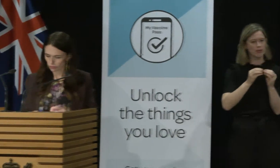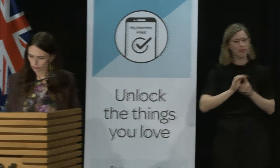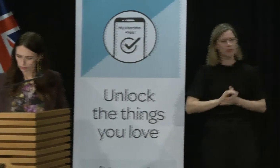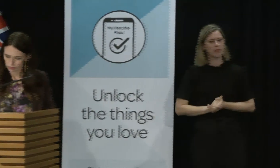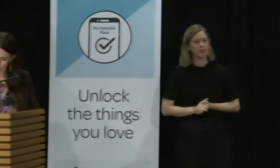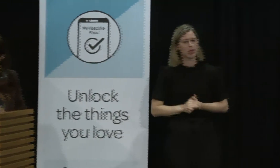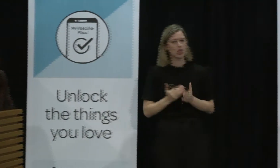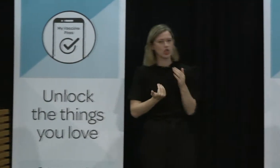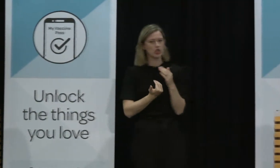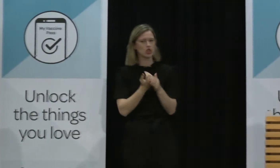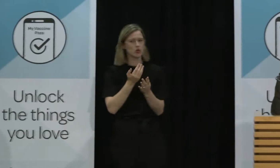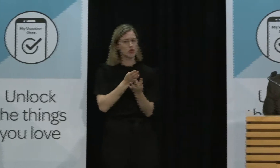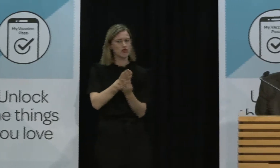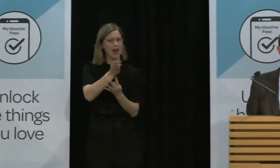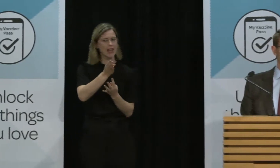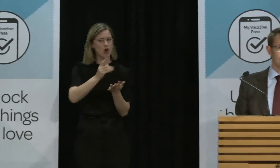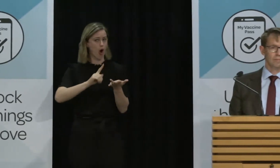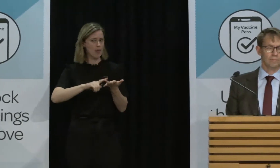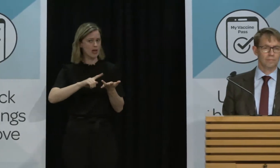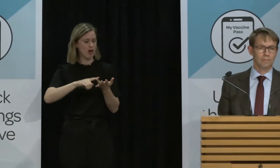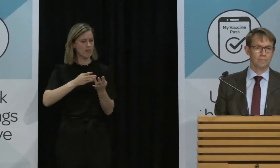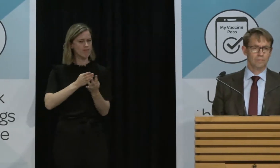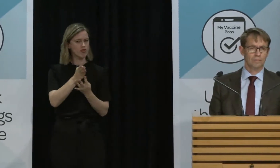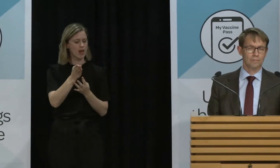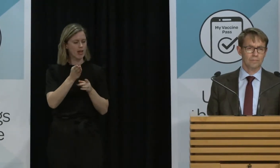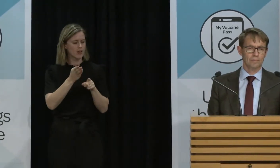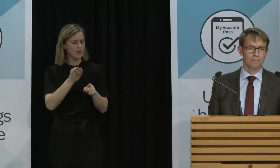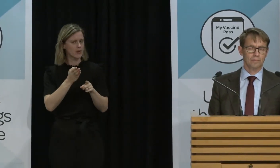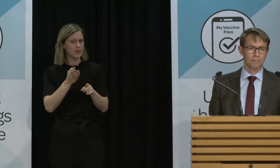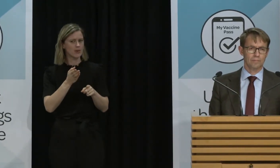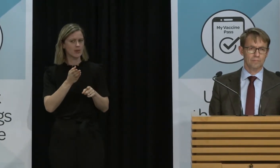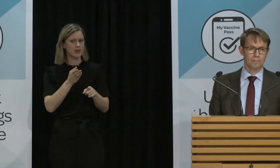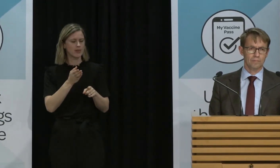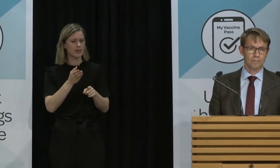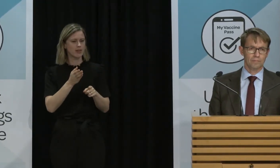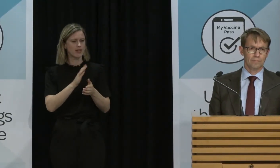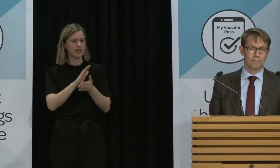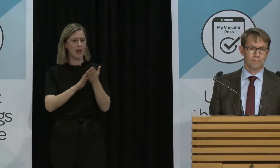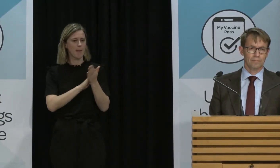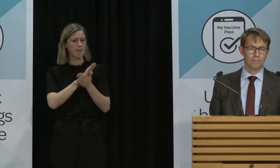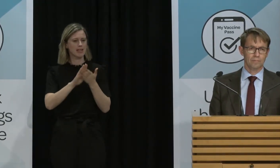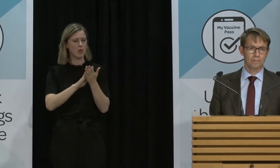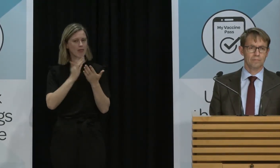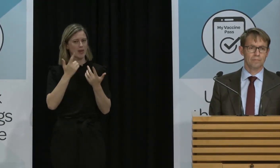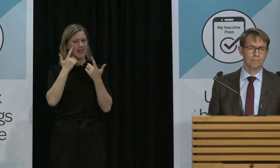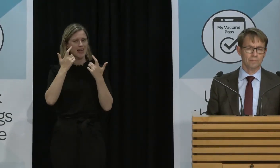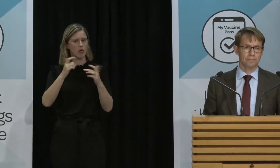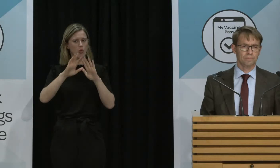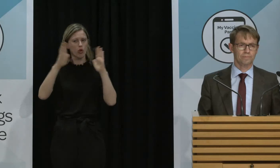our very high risk country list as well.